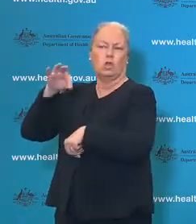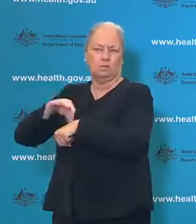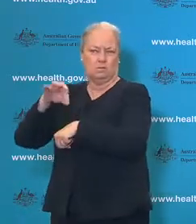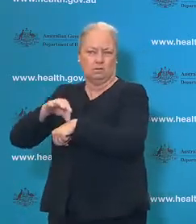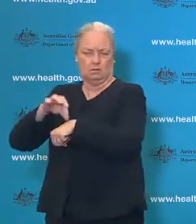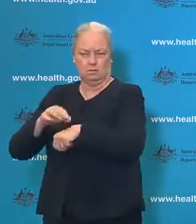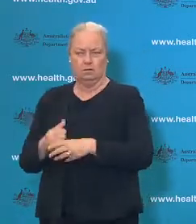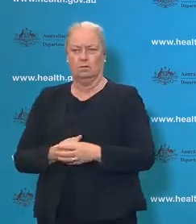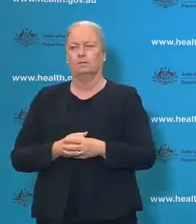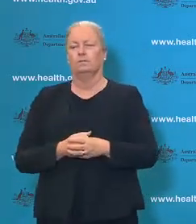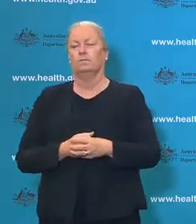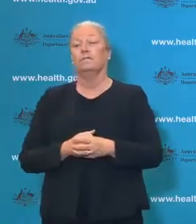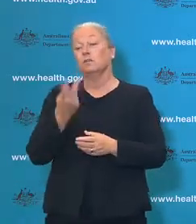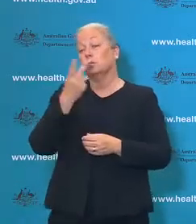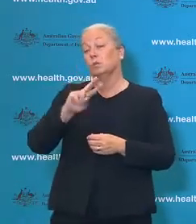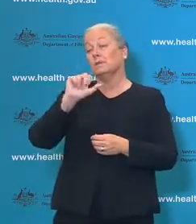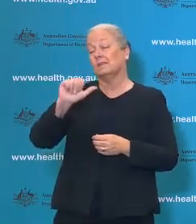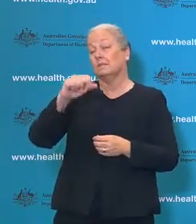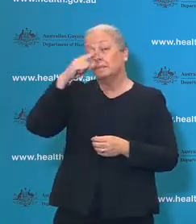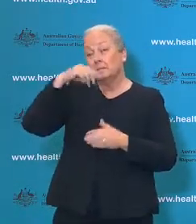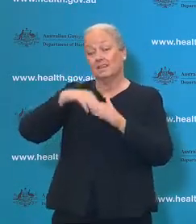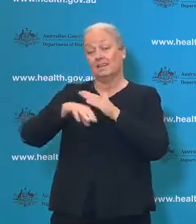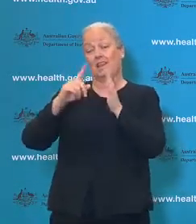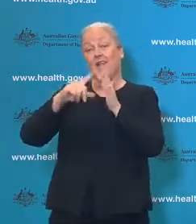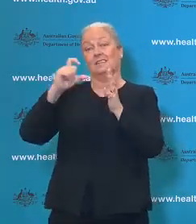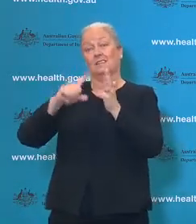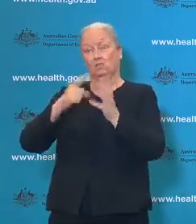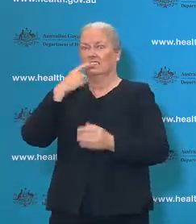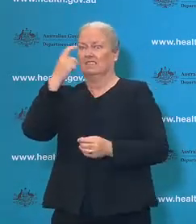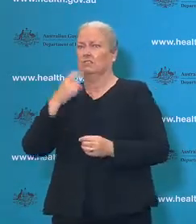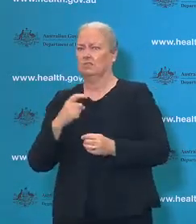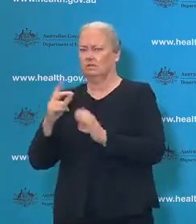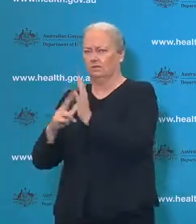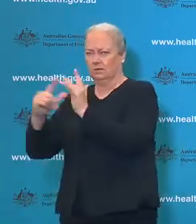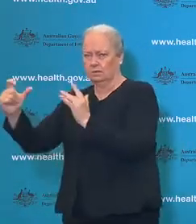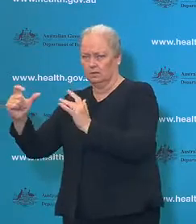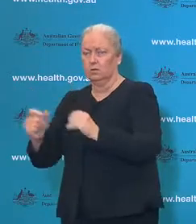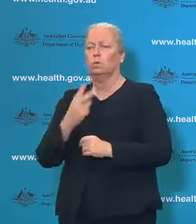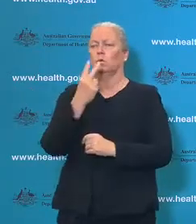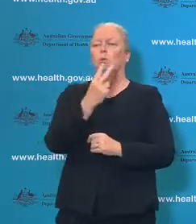in intensive care units in Victoria and 21 people are reported to be on